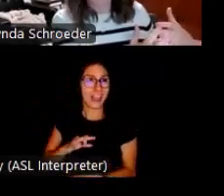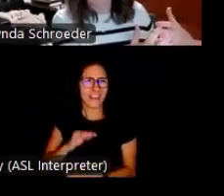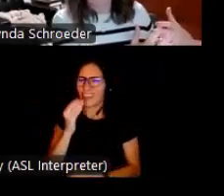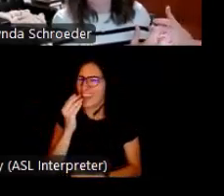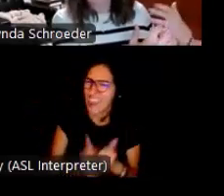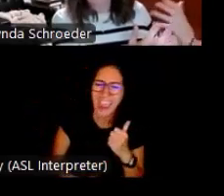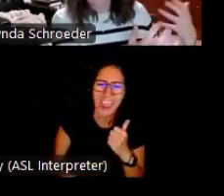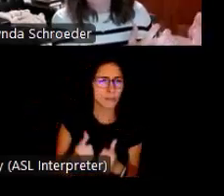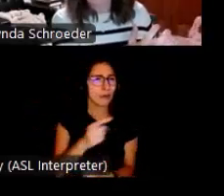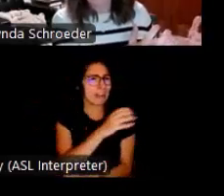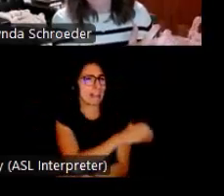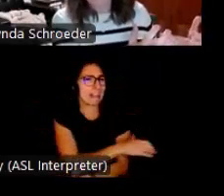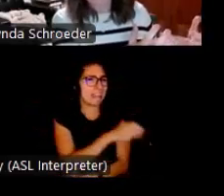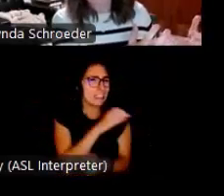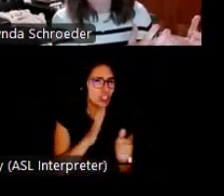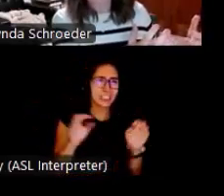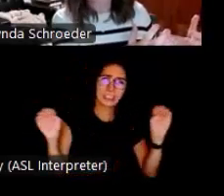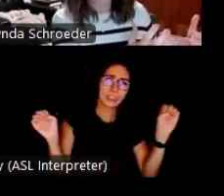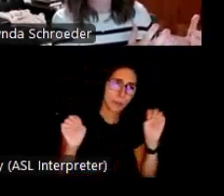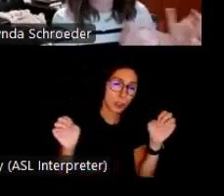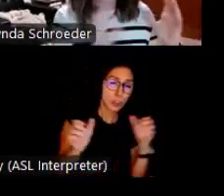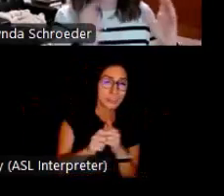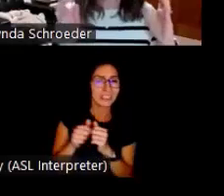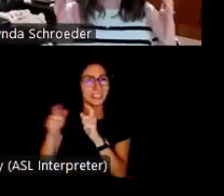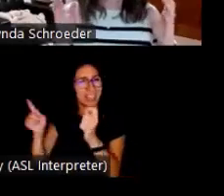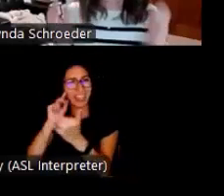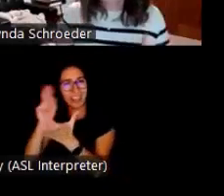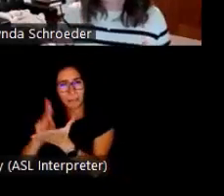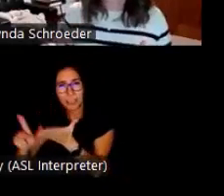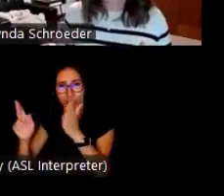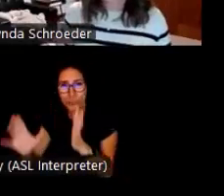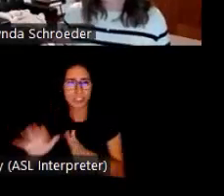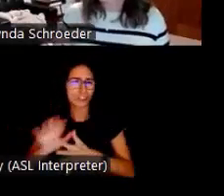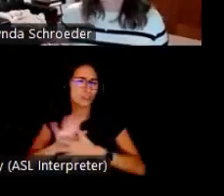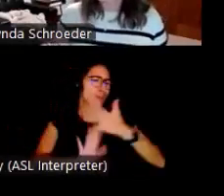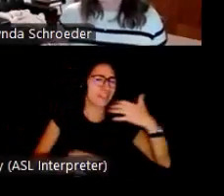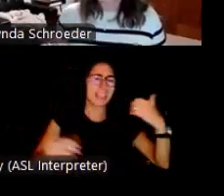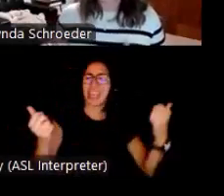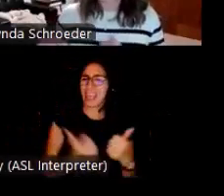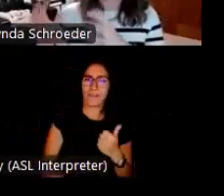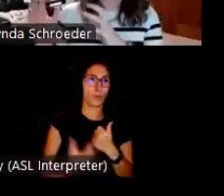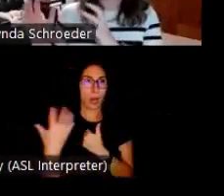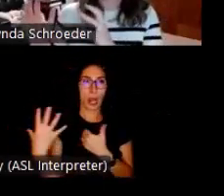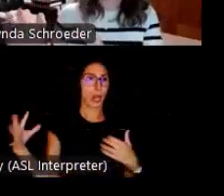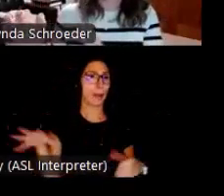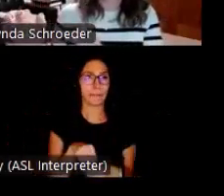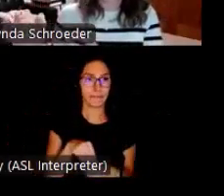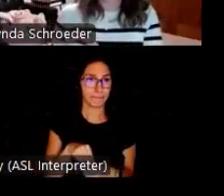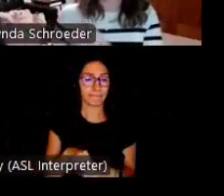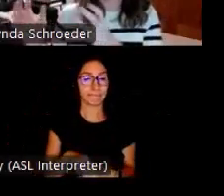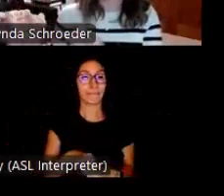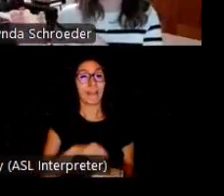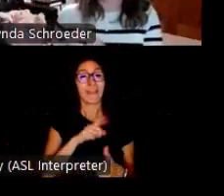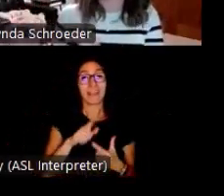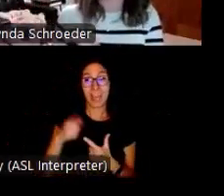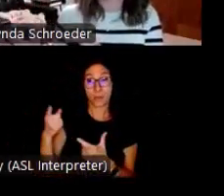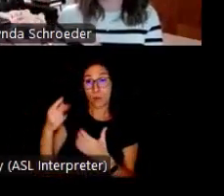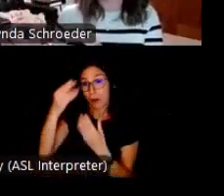who are administration. And then a policy brief for legislators that said, here are the data points that you care about,